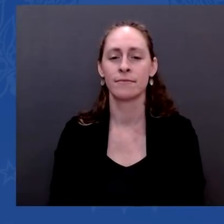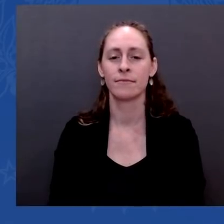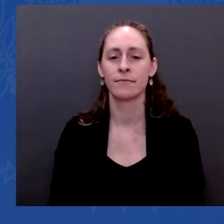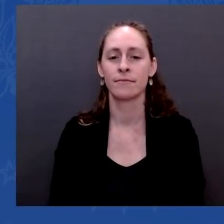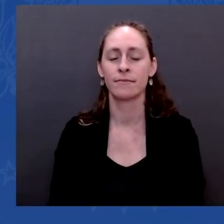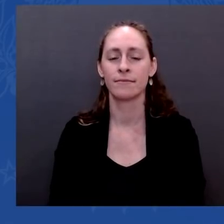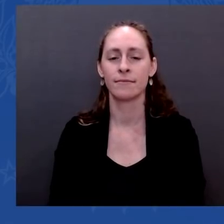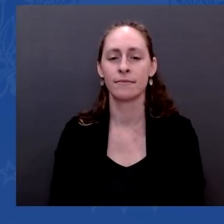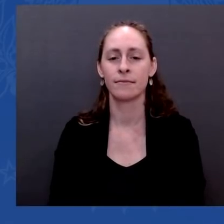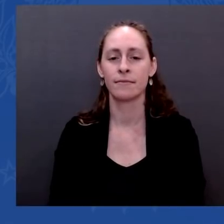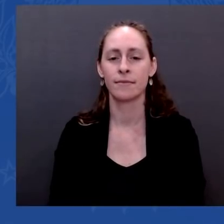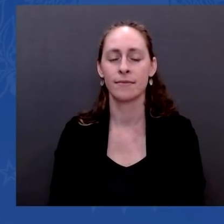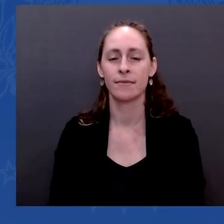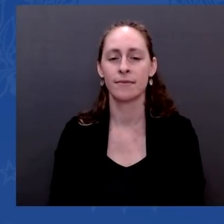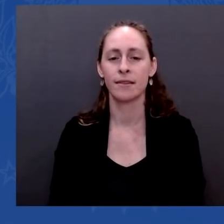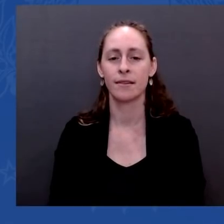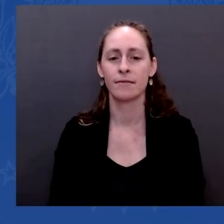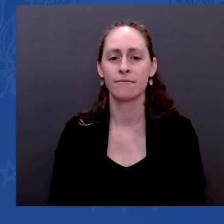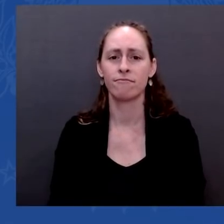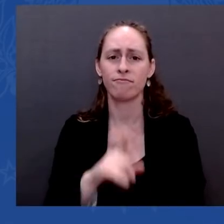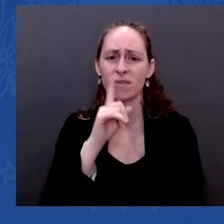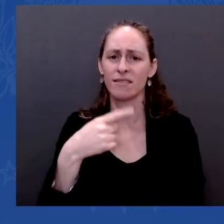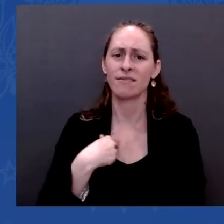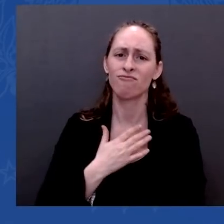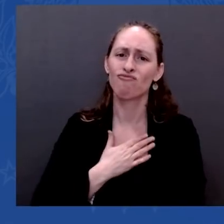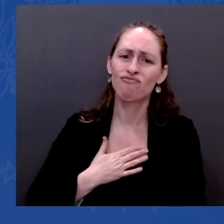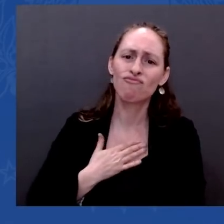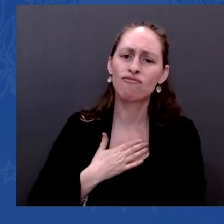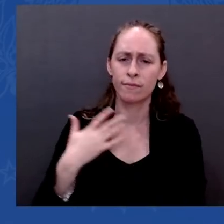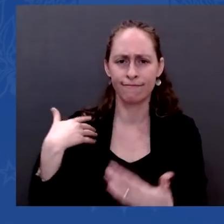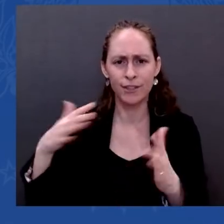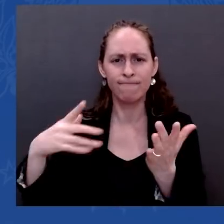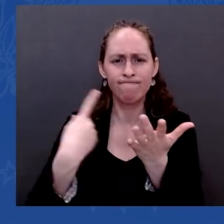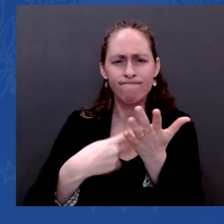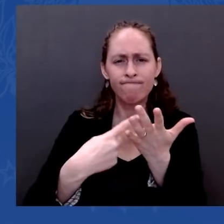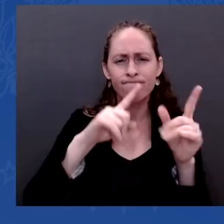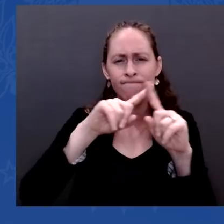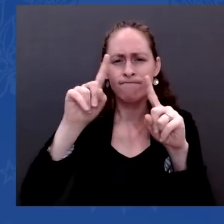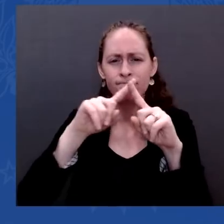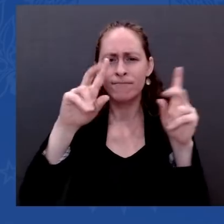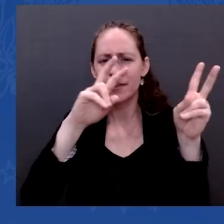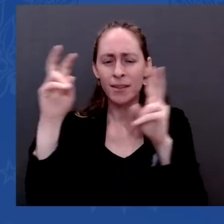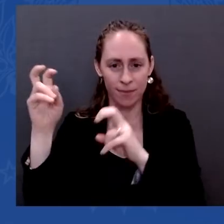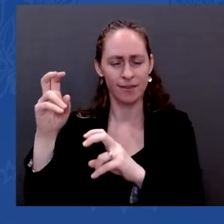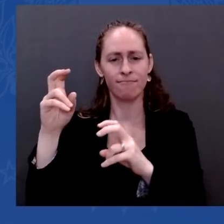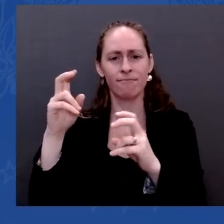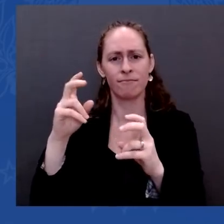and that I was able to make my first official visit here and that we also could talk about the important questions that we're dealing with today.